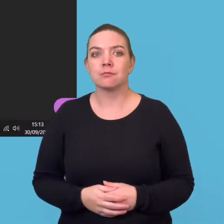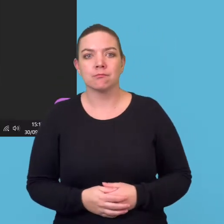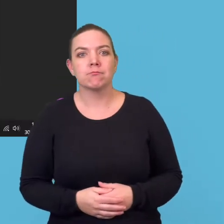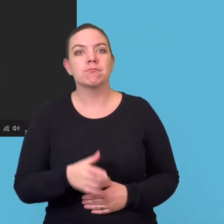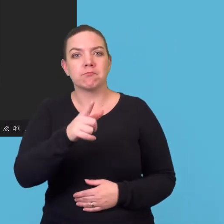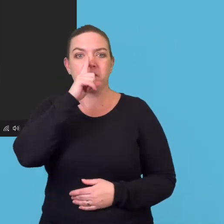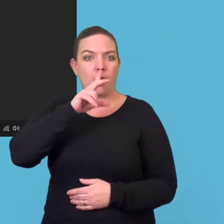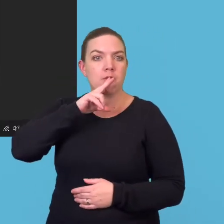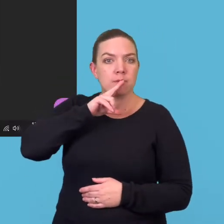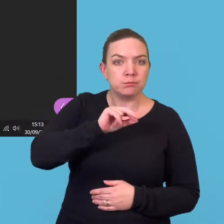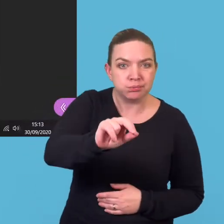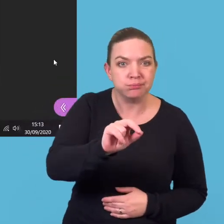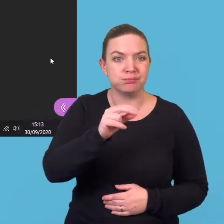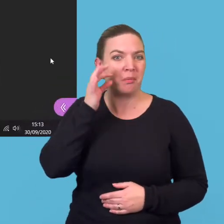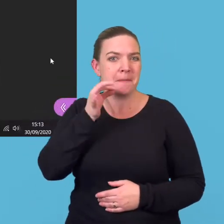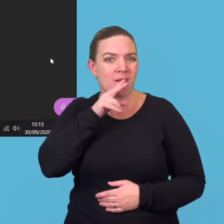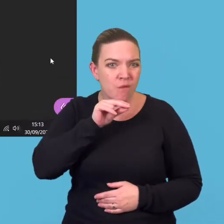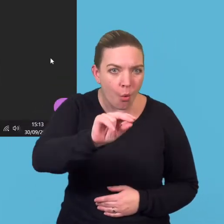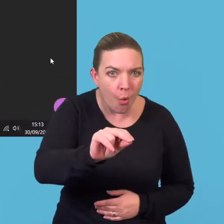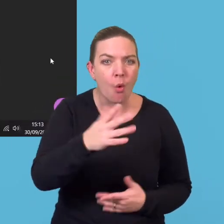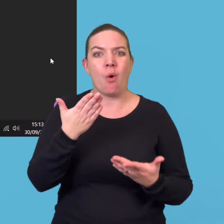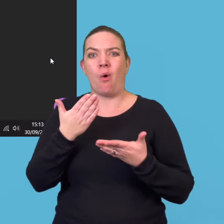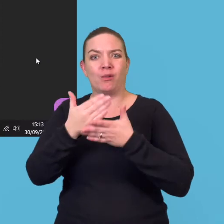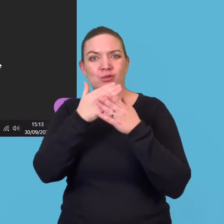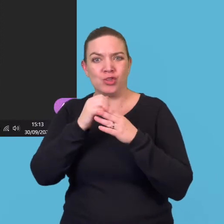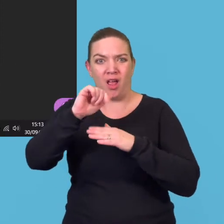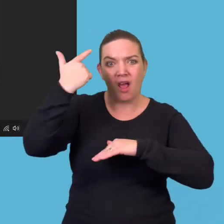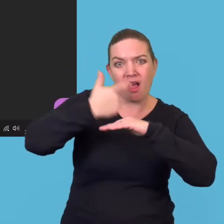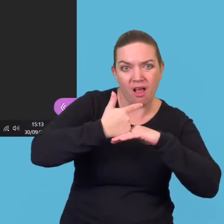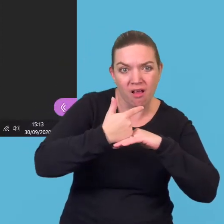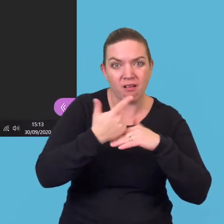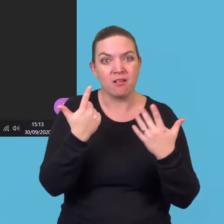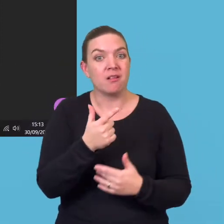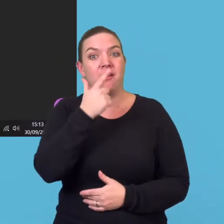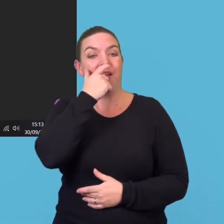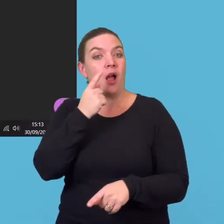As well as being able to speak through your microphone, and to share your video, you can also